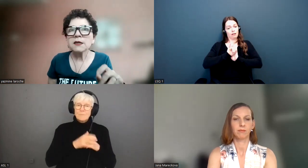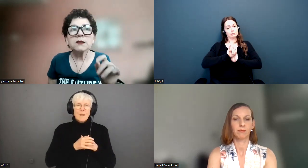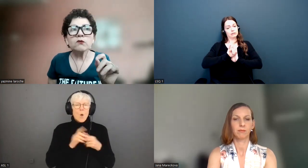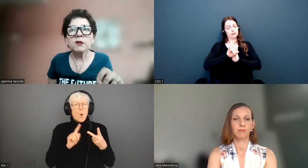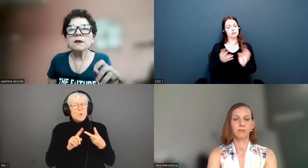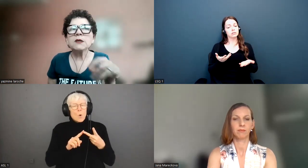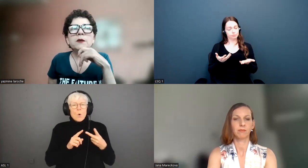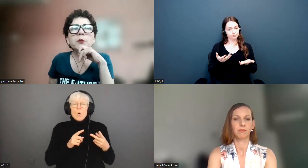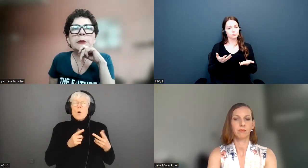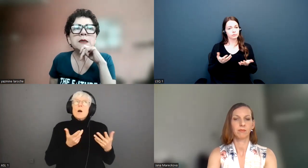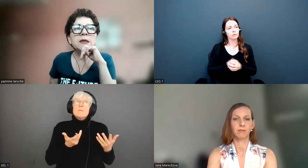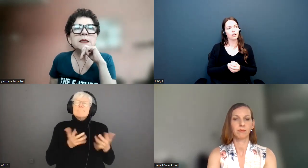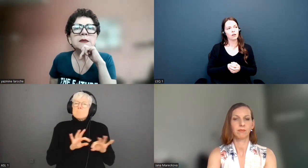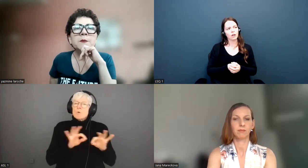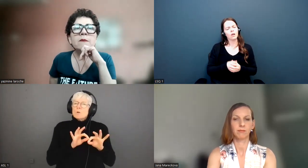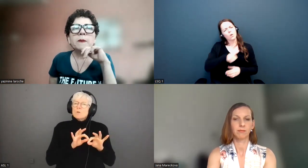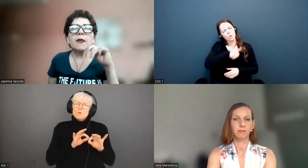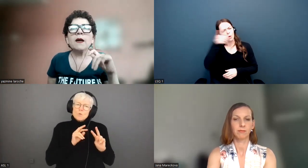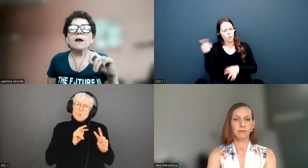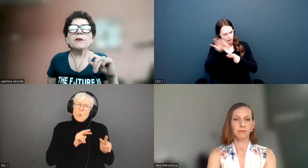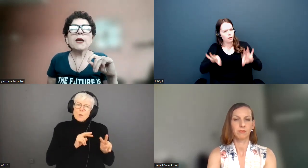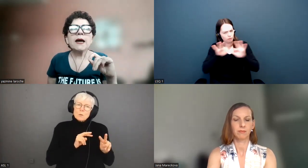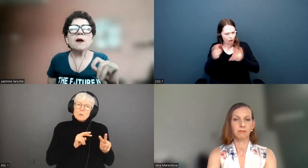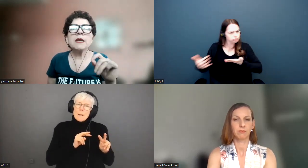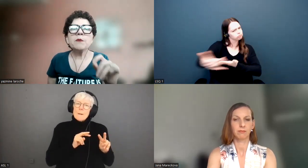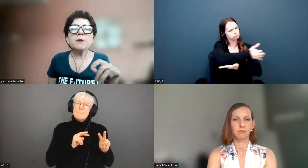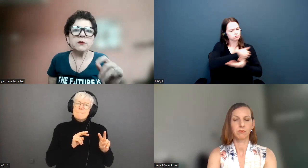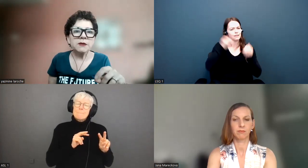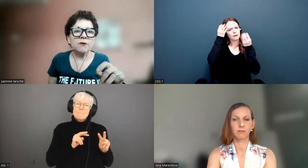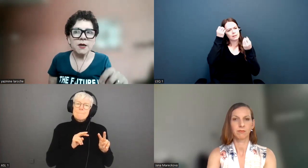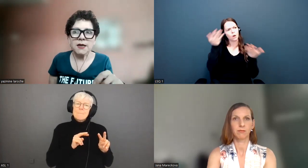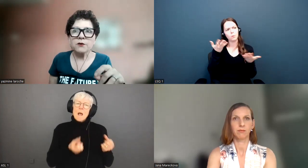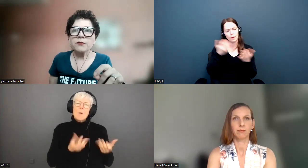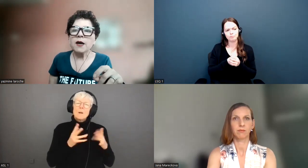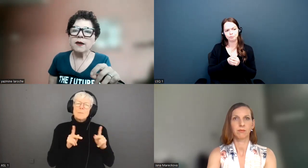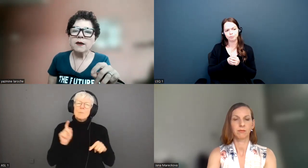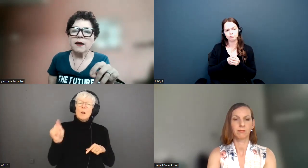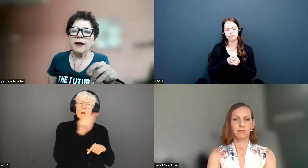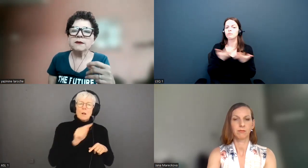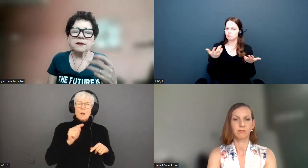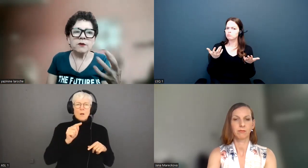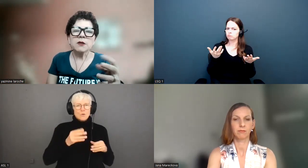think is really really important is um how many people who self-identify as living with